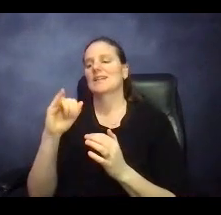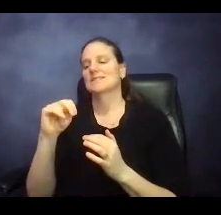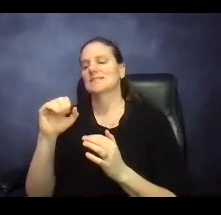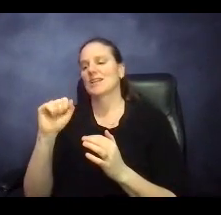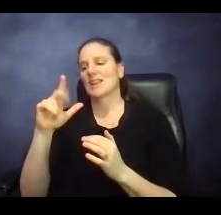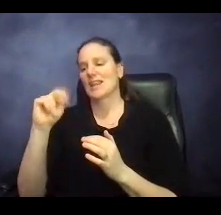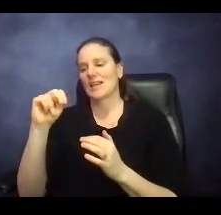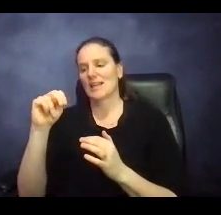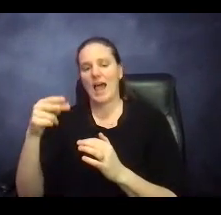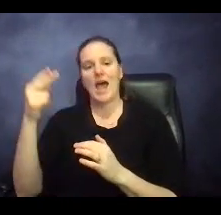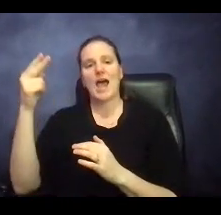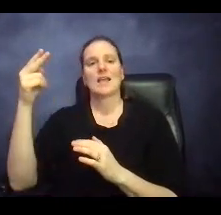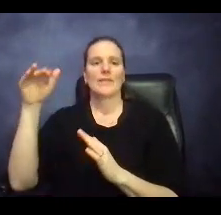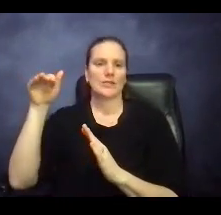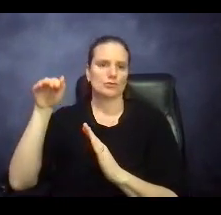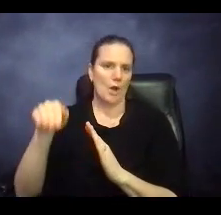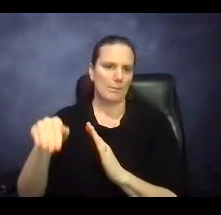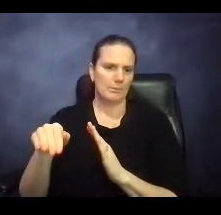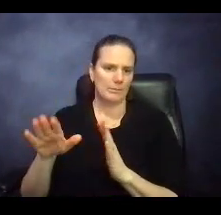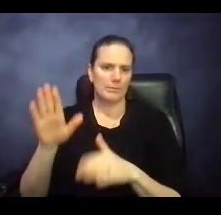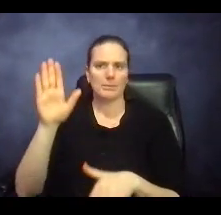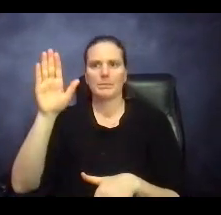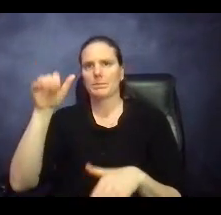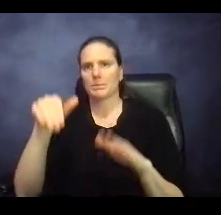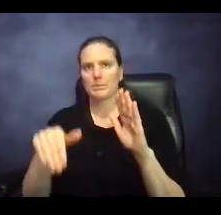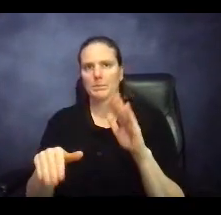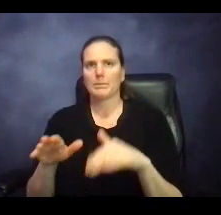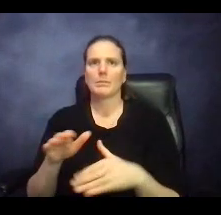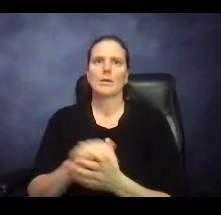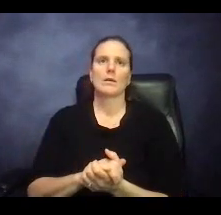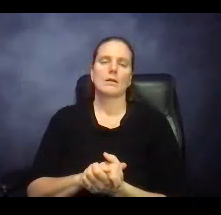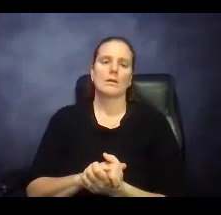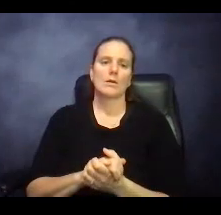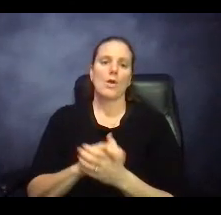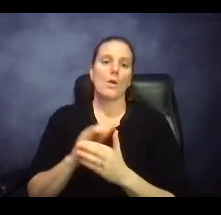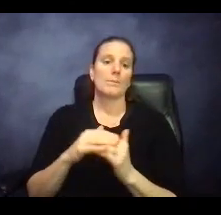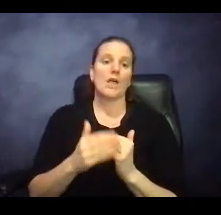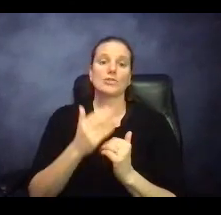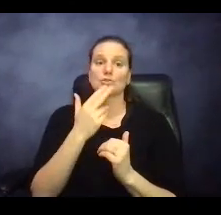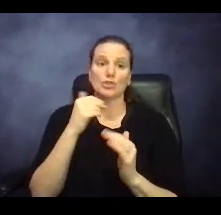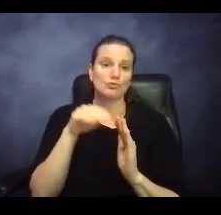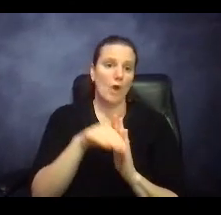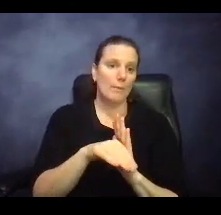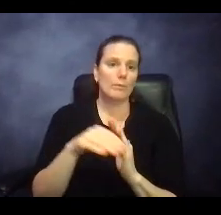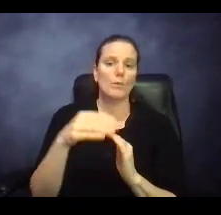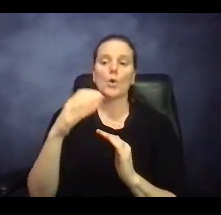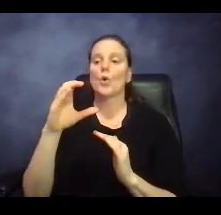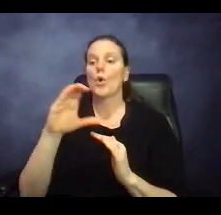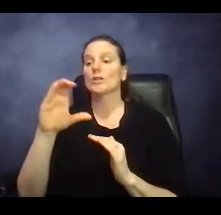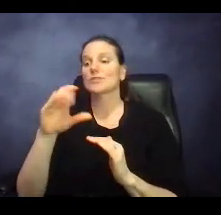precipitously when the blood sugar dr. When the blood sugar drops, then your cortisol is gonna go up. So you may have had a meal like two hours ago,